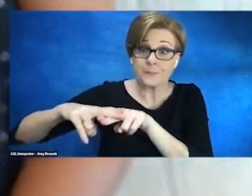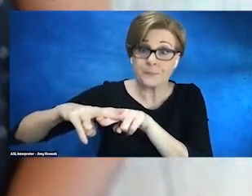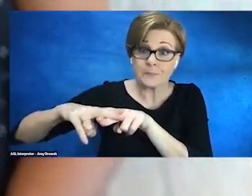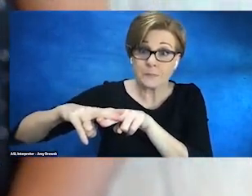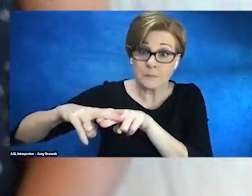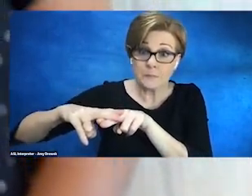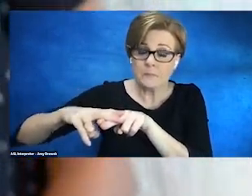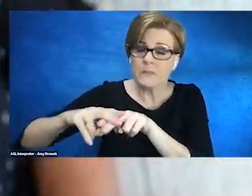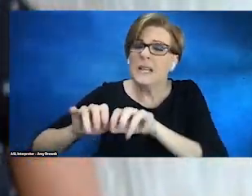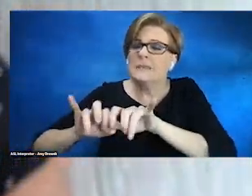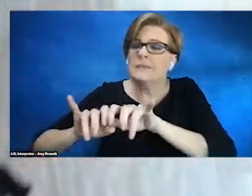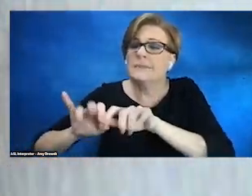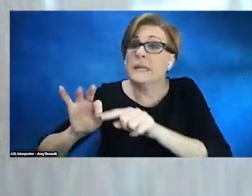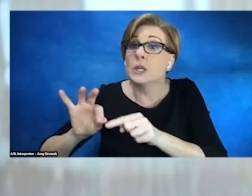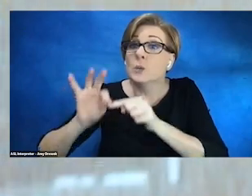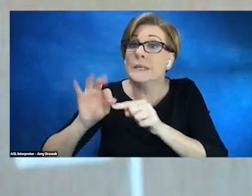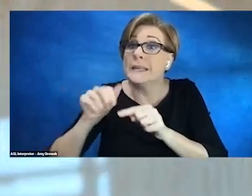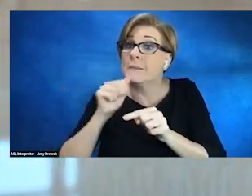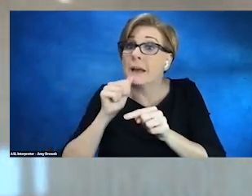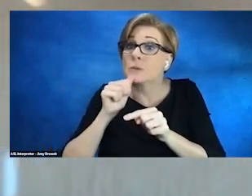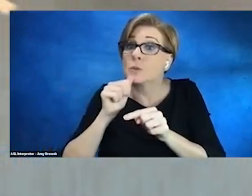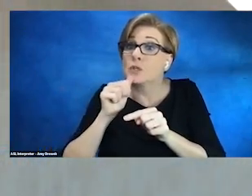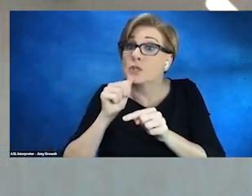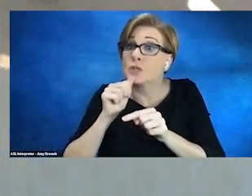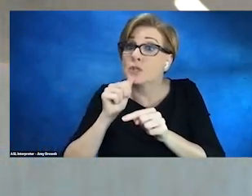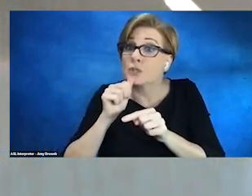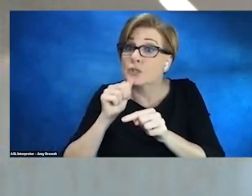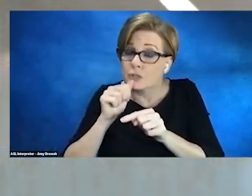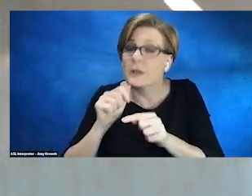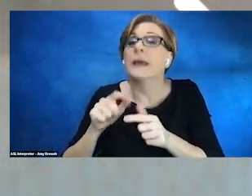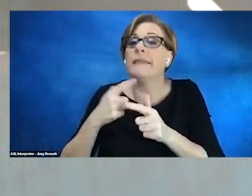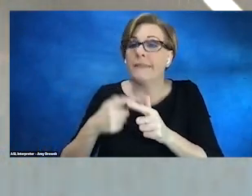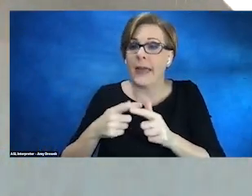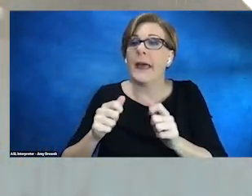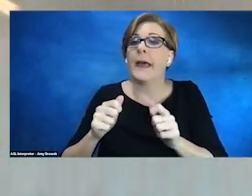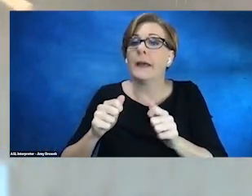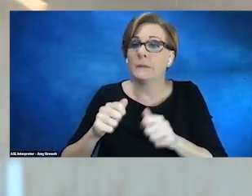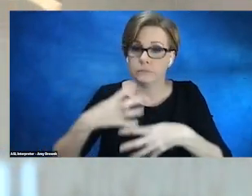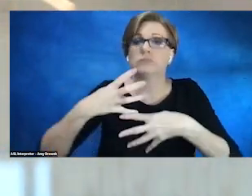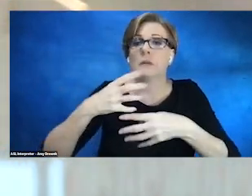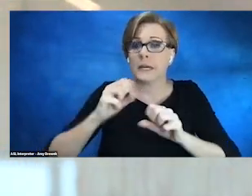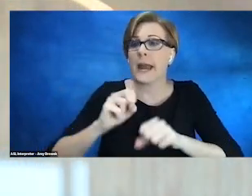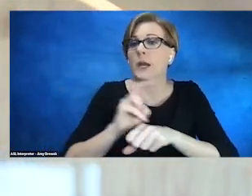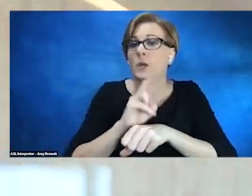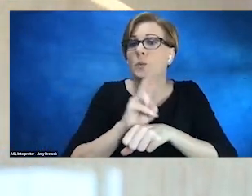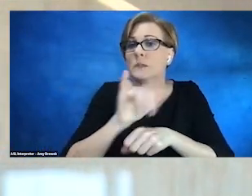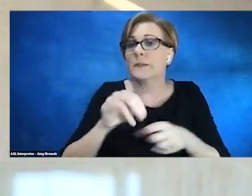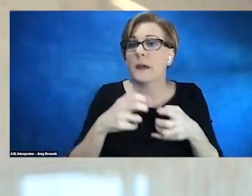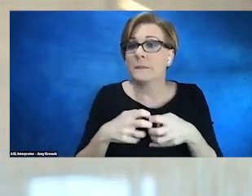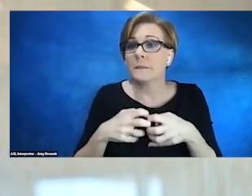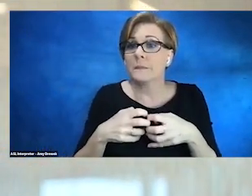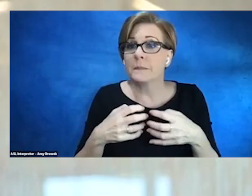unique password entered into the equipment for the tabulation equipment to be used and before every